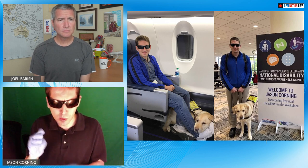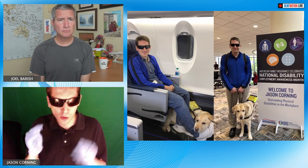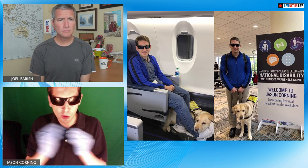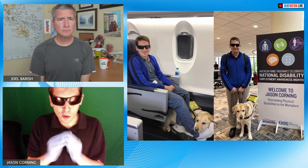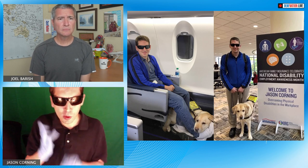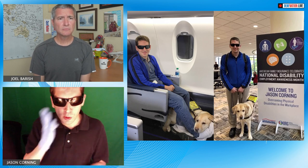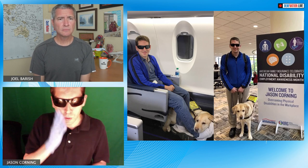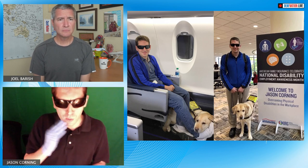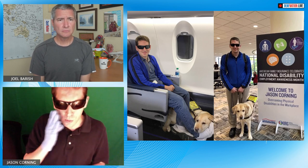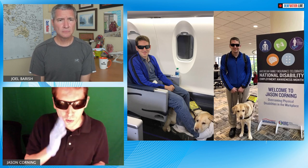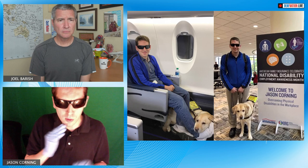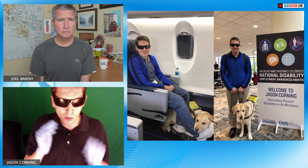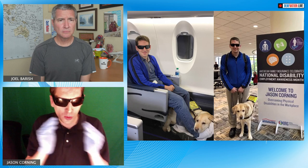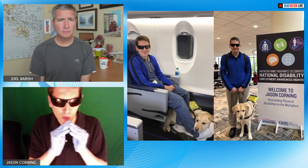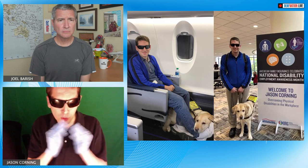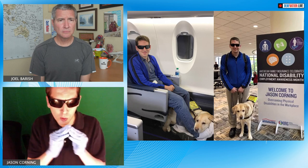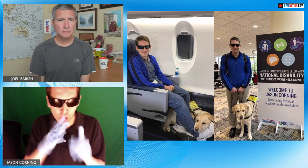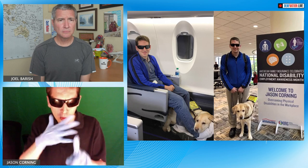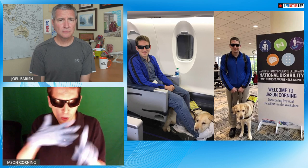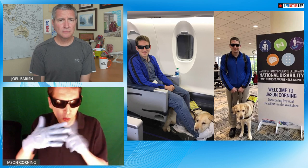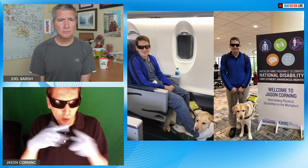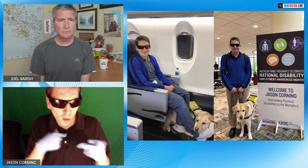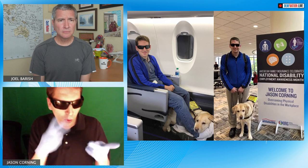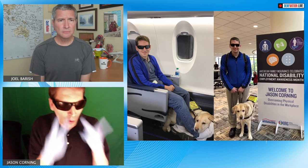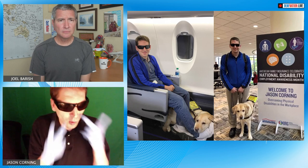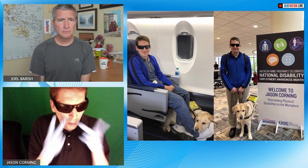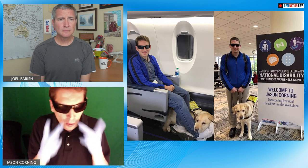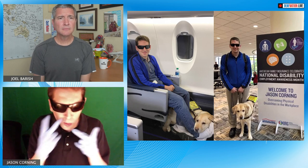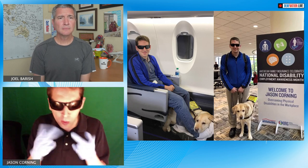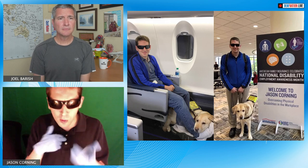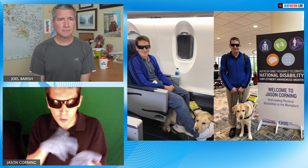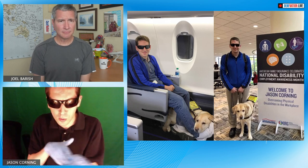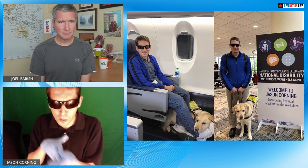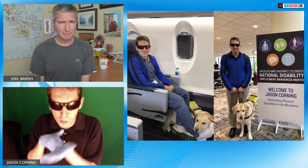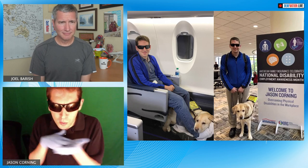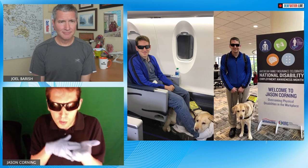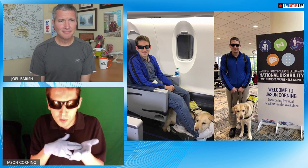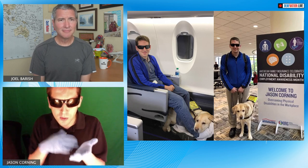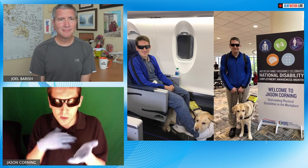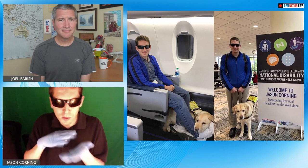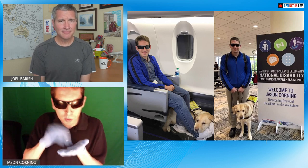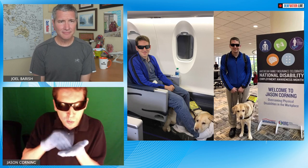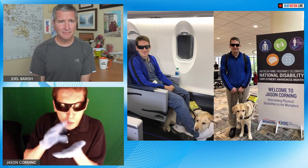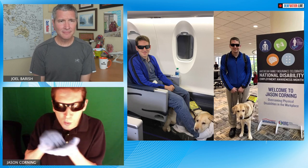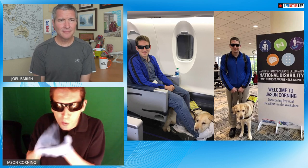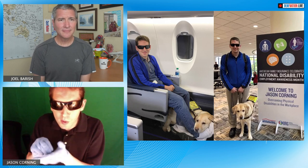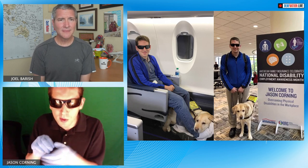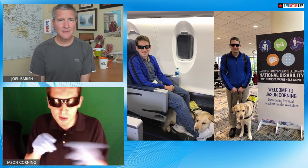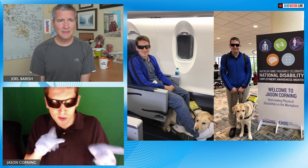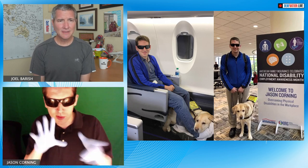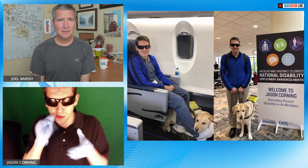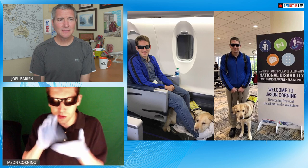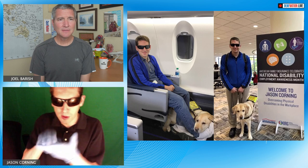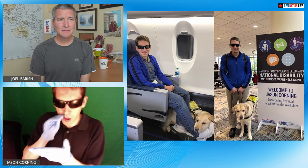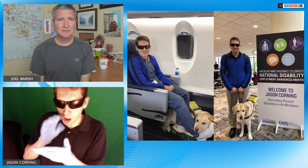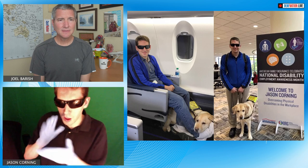more experience more interaction to see and learning about the situation